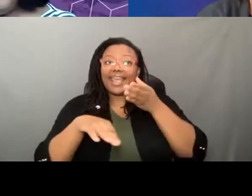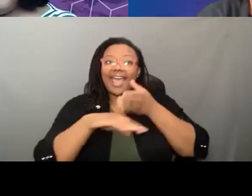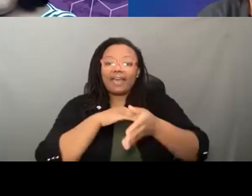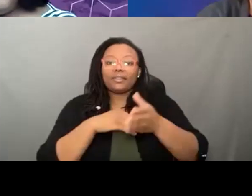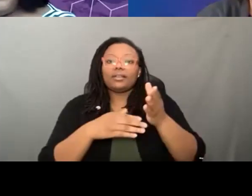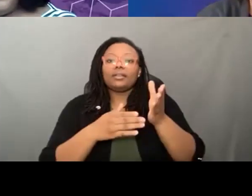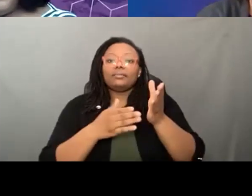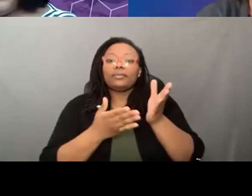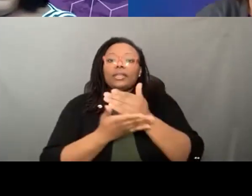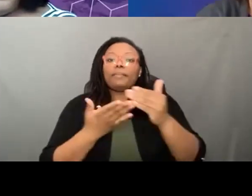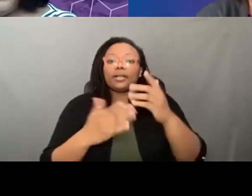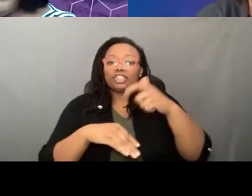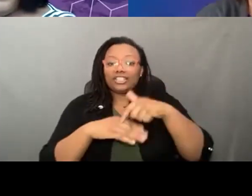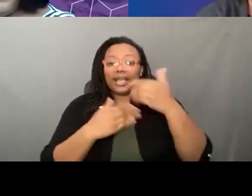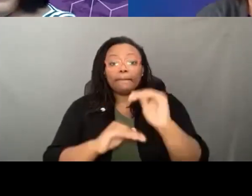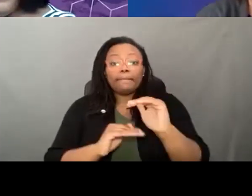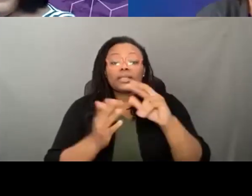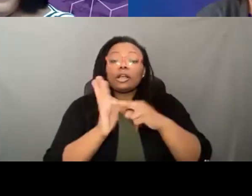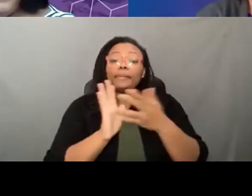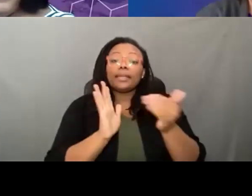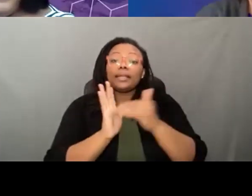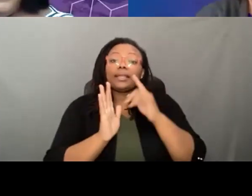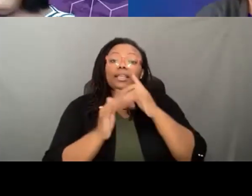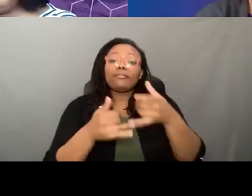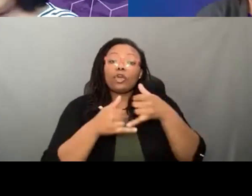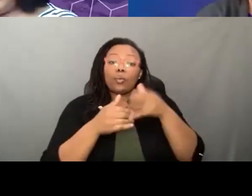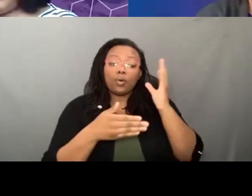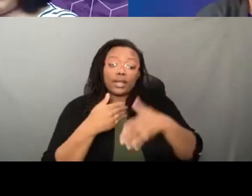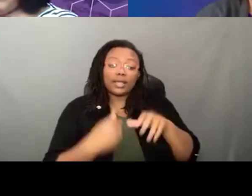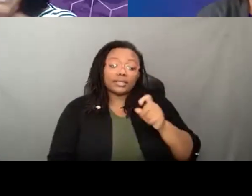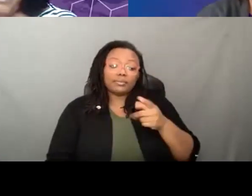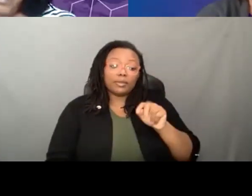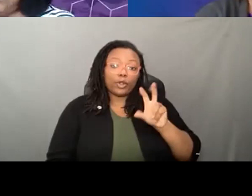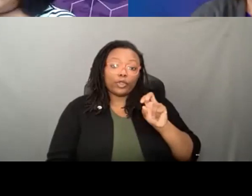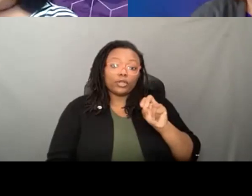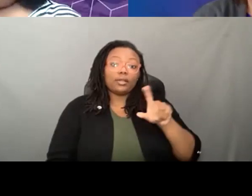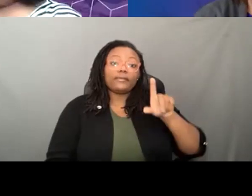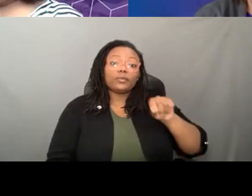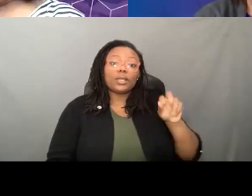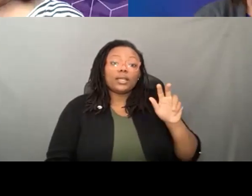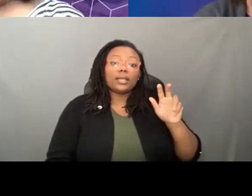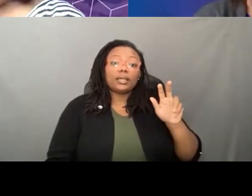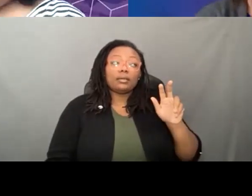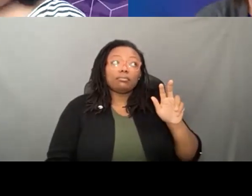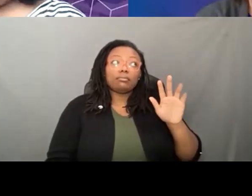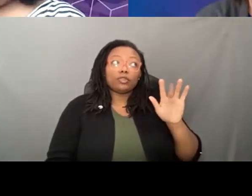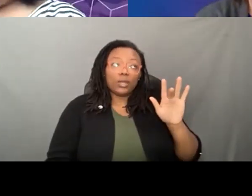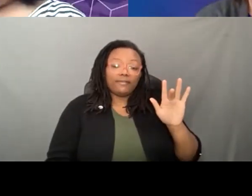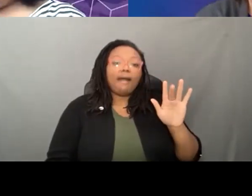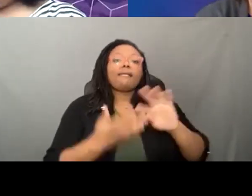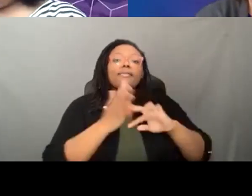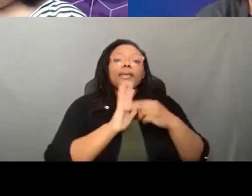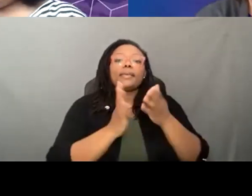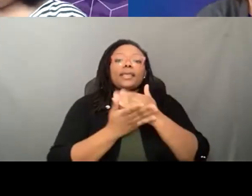So in most cases, again, if your award ends September 30th of 2025, that budget period ends